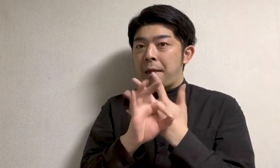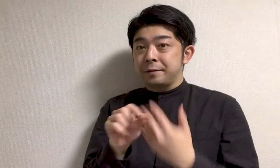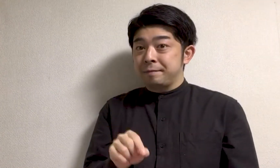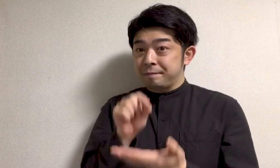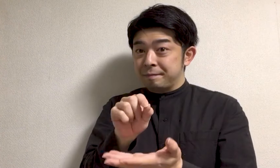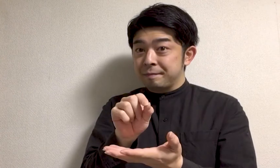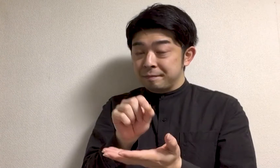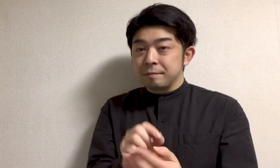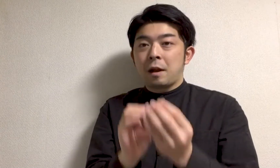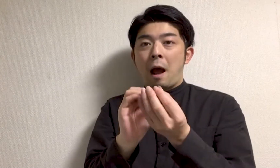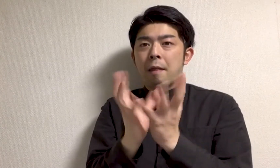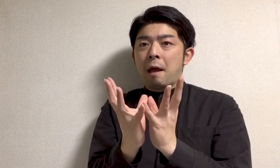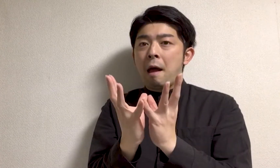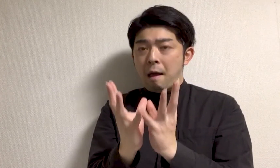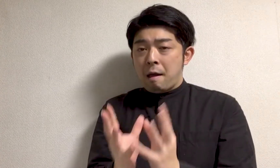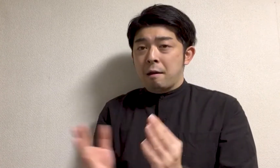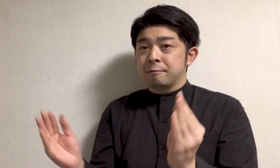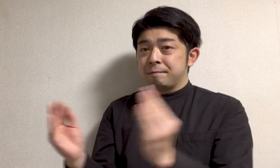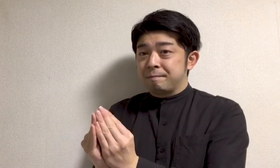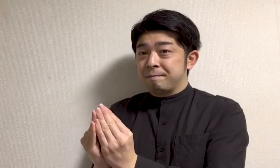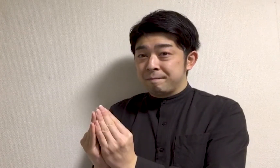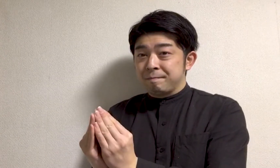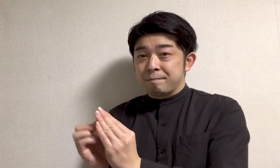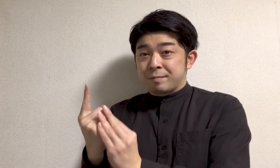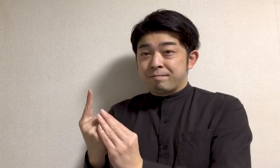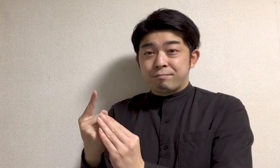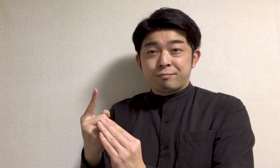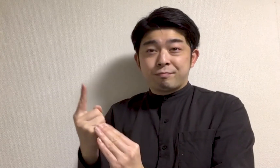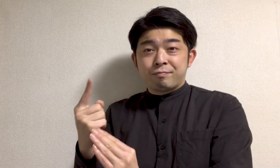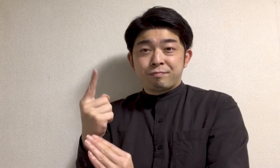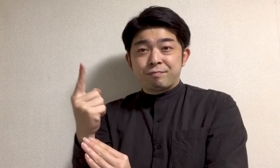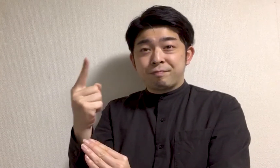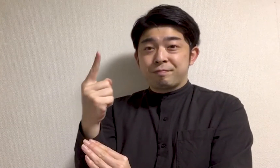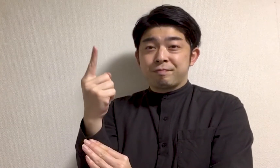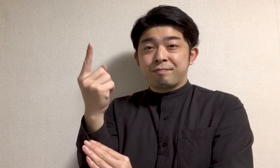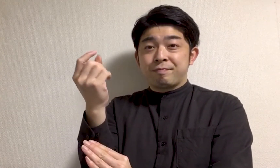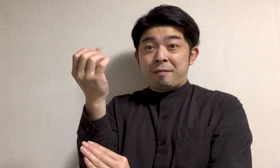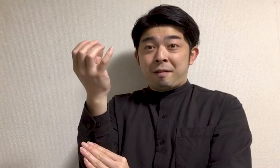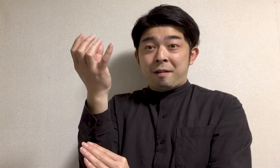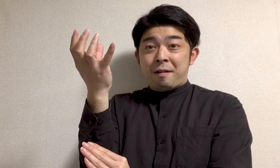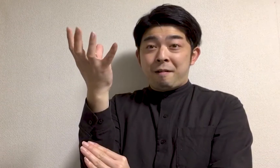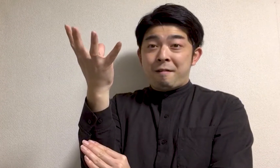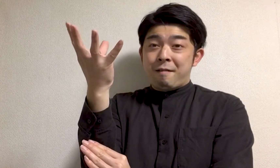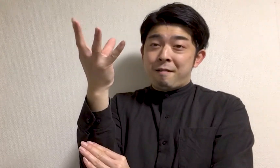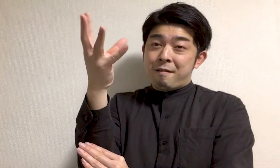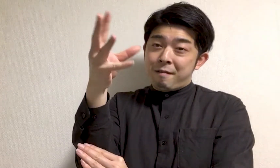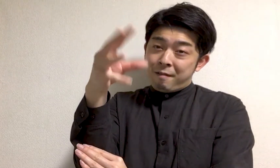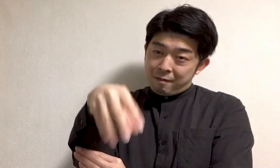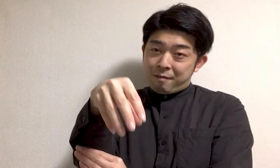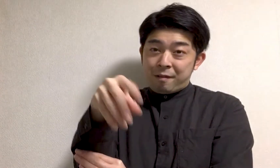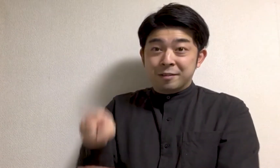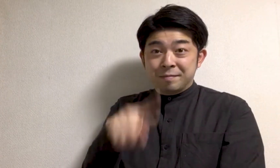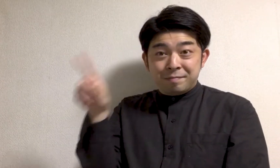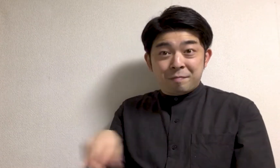To express a bud emerges from a bulb, a flower blooms, and it withers,